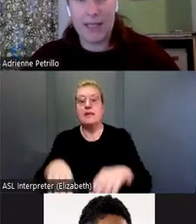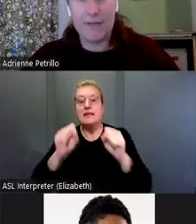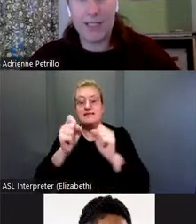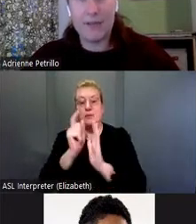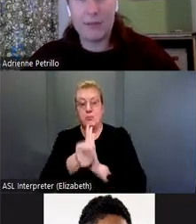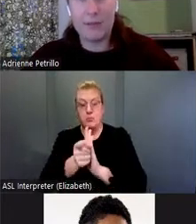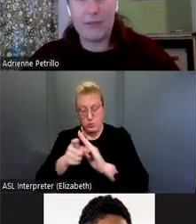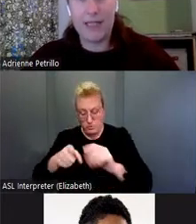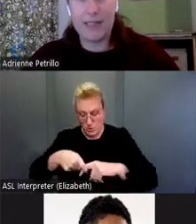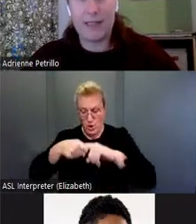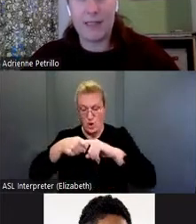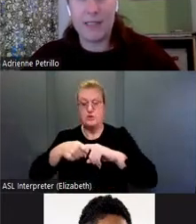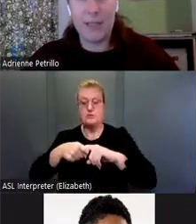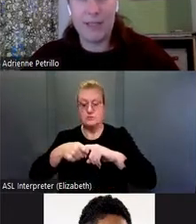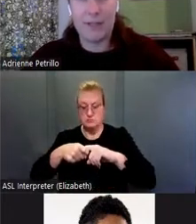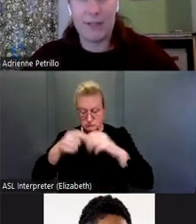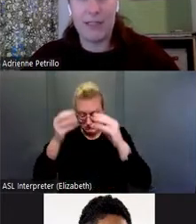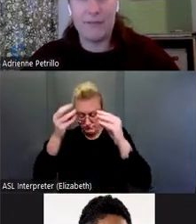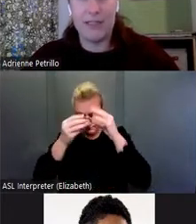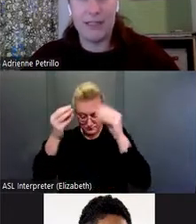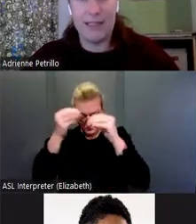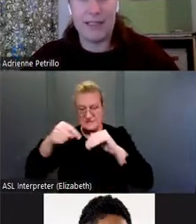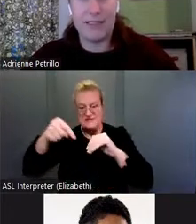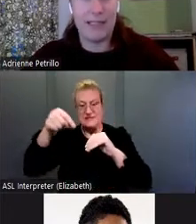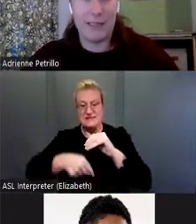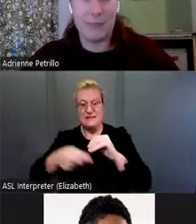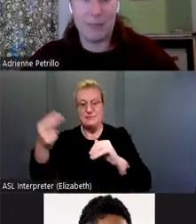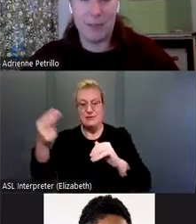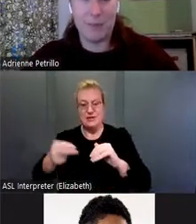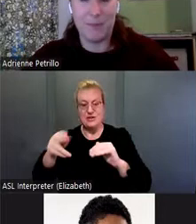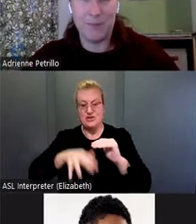and I invite you to reflect on the deep history of these lands and its people.